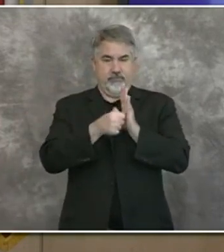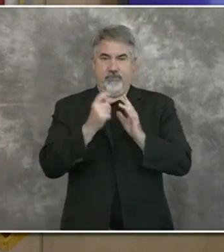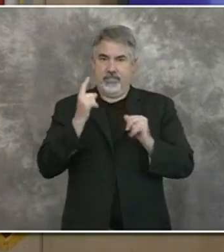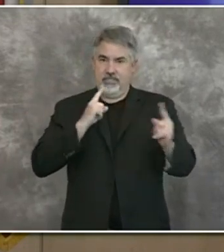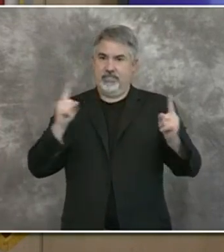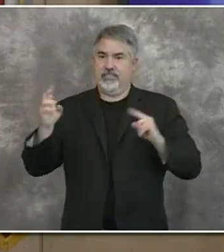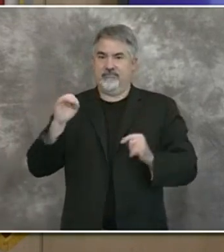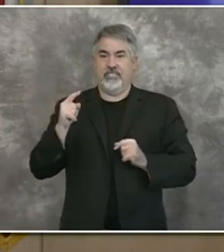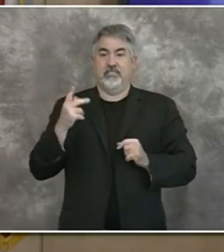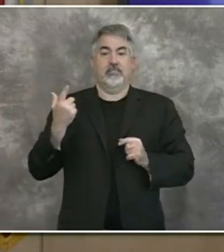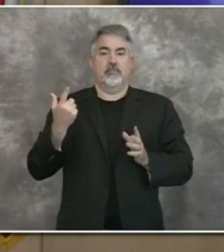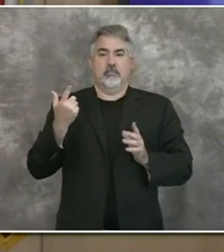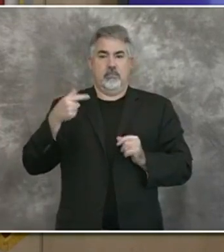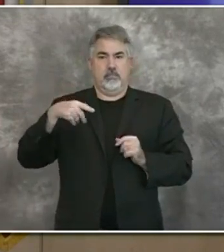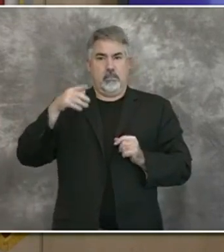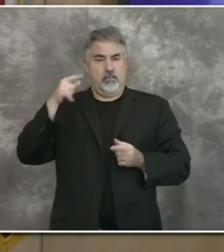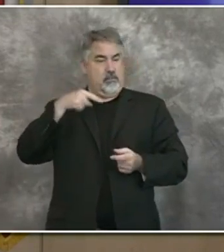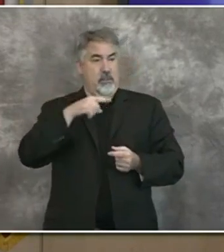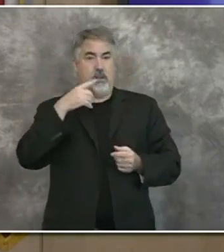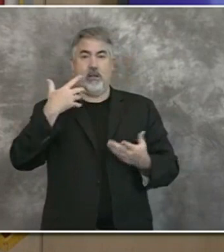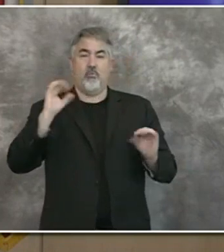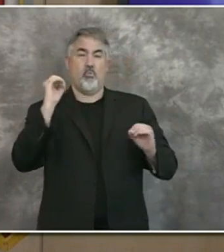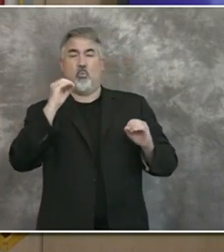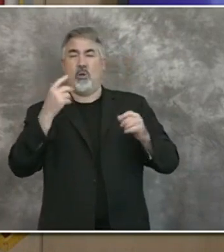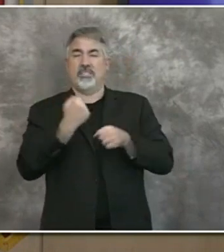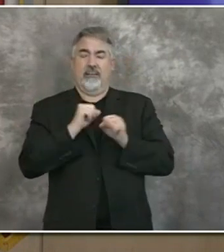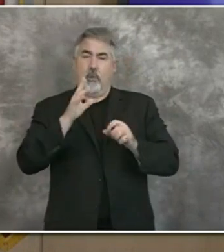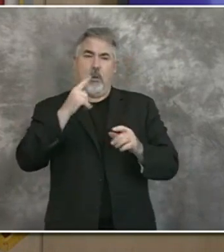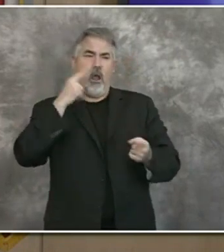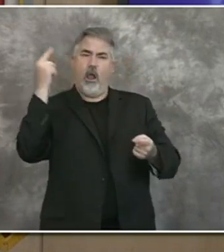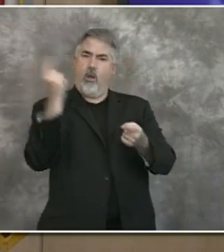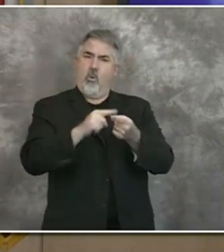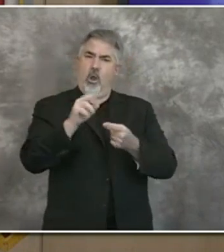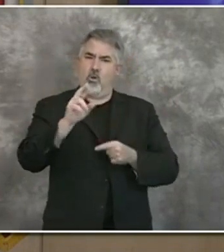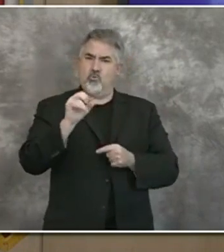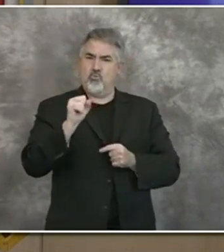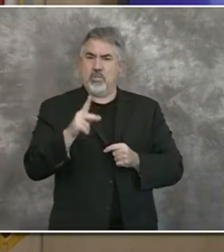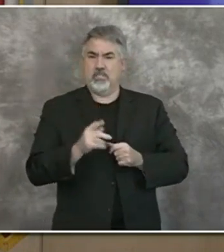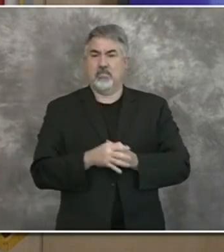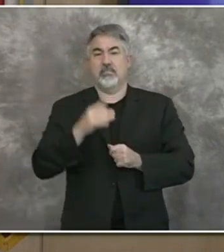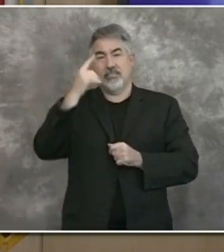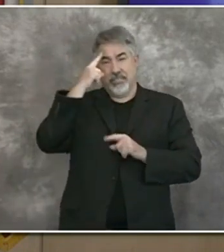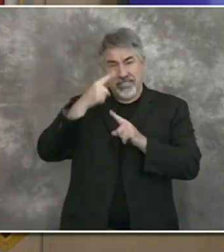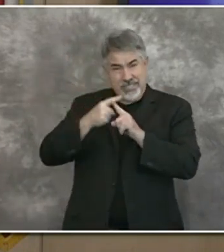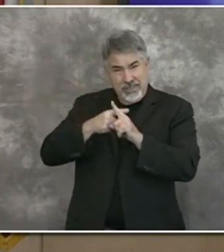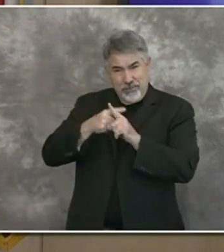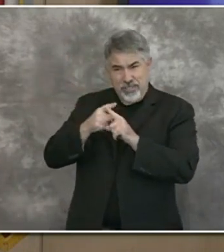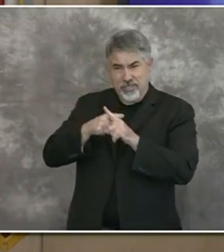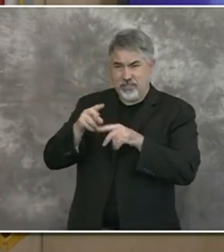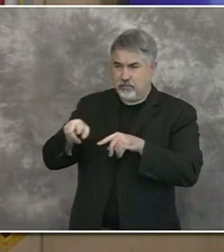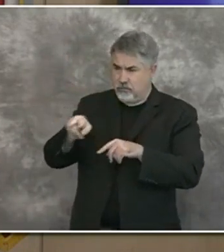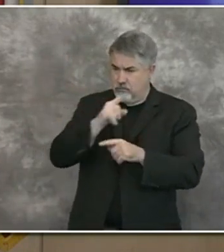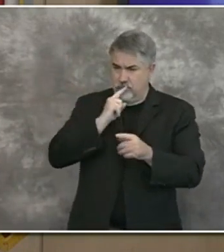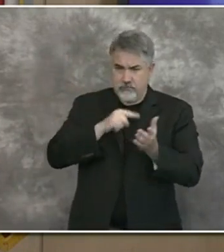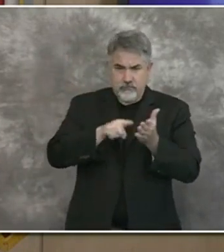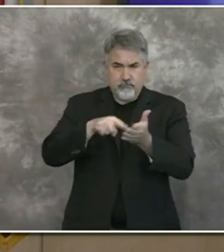DISTANCE OF AT LEAST 6 FEET FROM NON HOUSEHOLD MEMBERS DOES NOT ELIMINATE THE RISK THAT YOU MAY GET IT. BUT IT'S